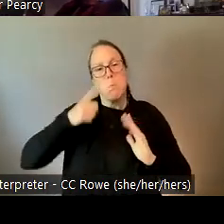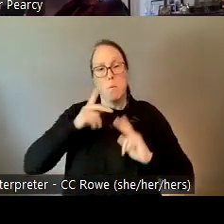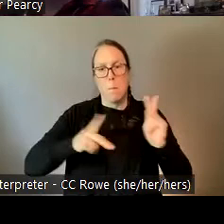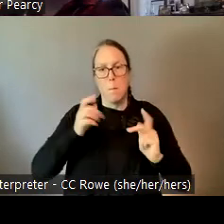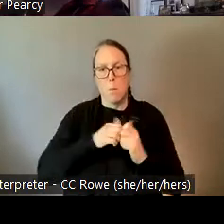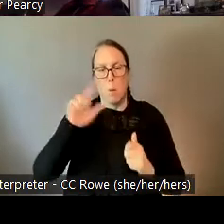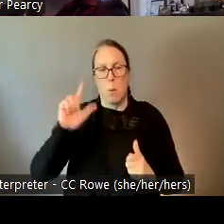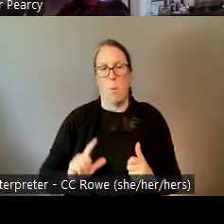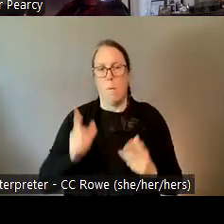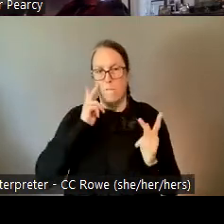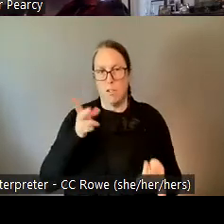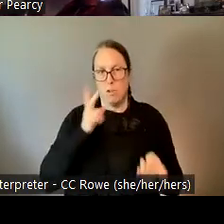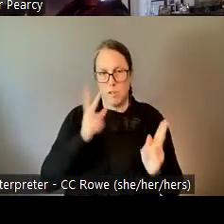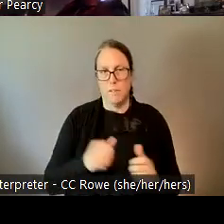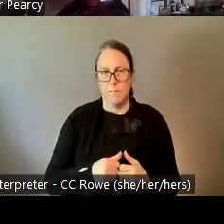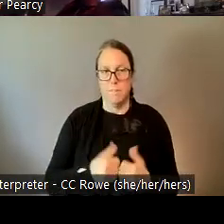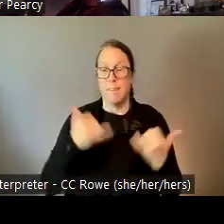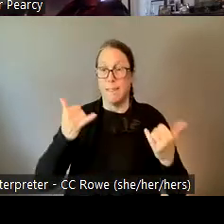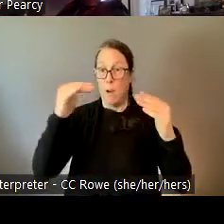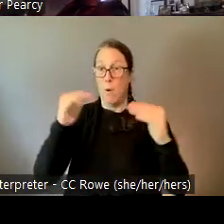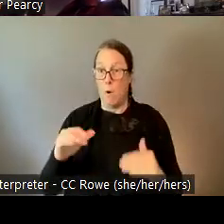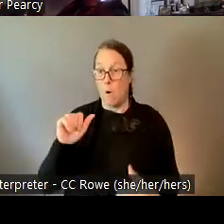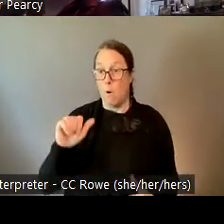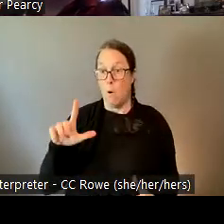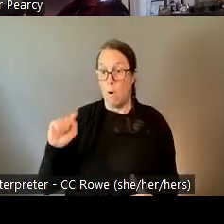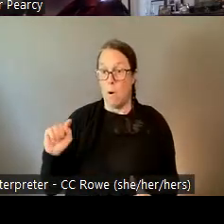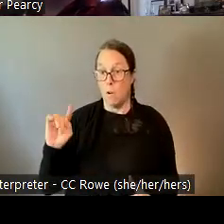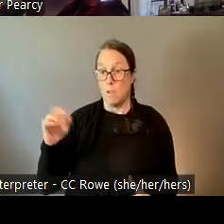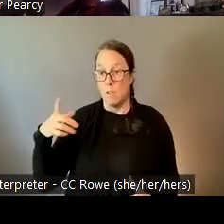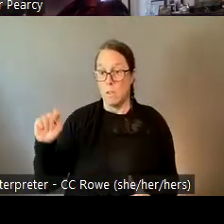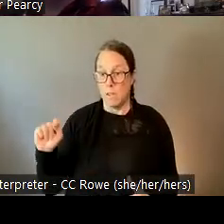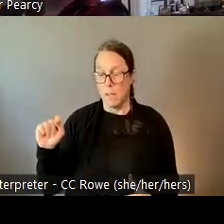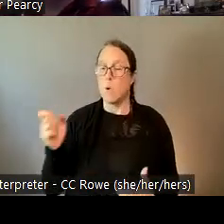Moving on to alt text or alternative text description.